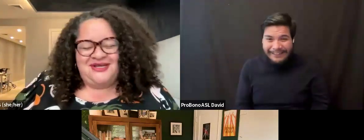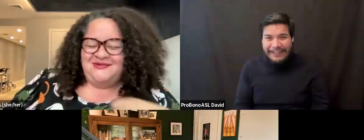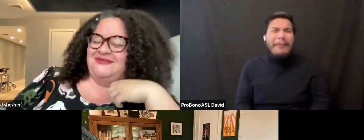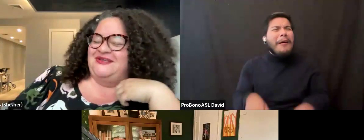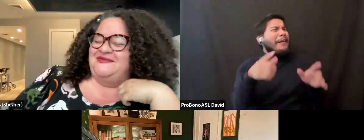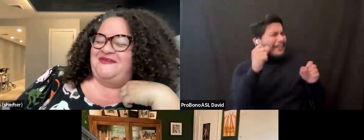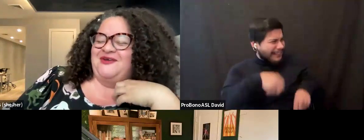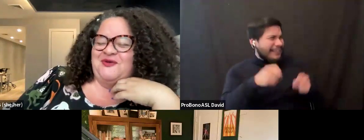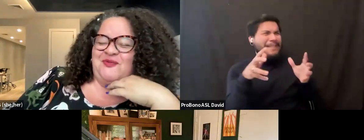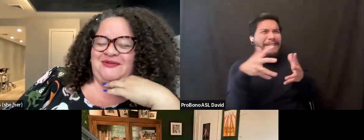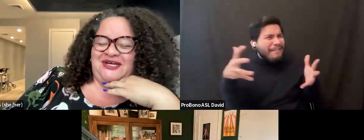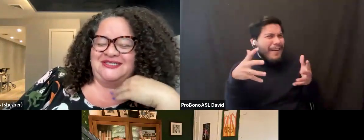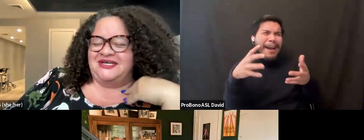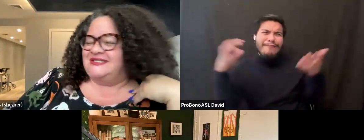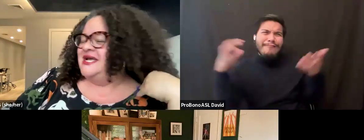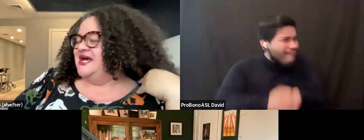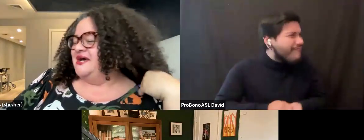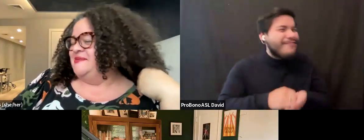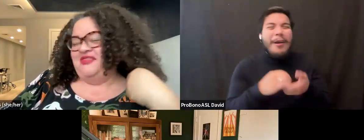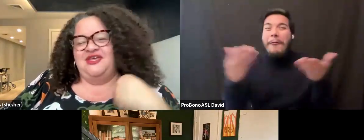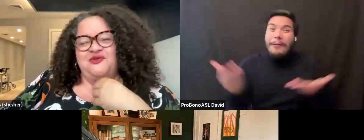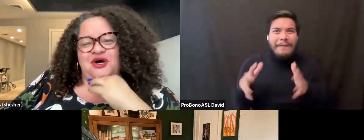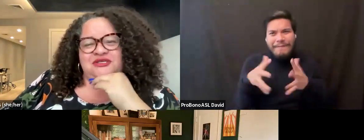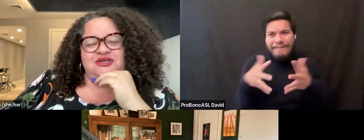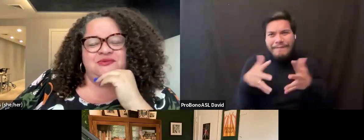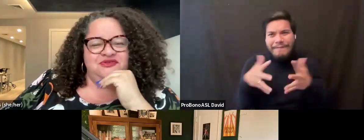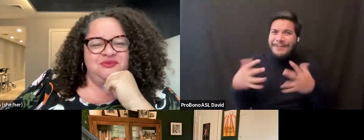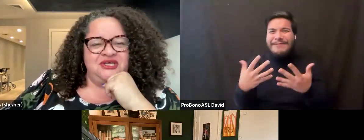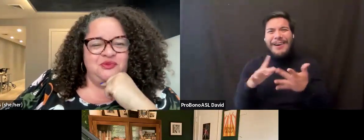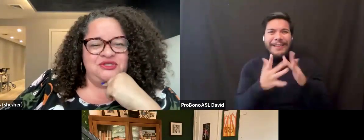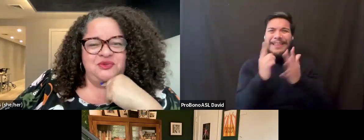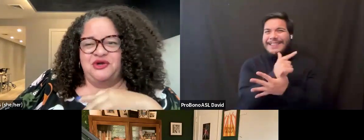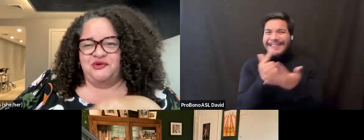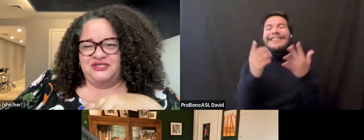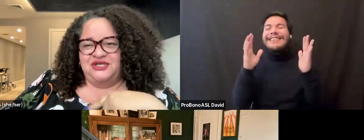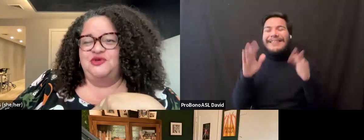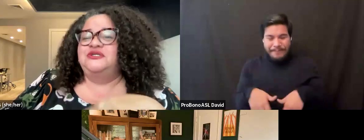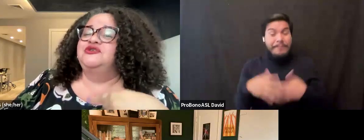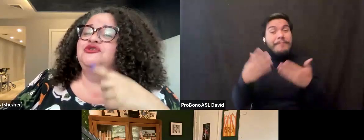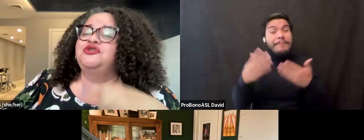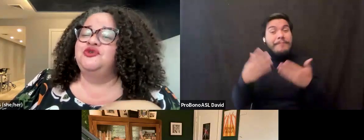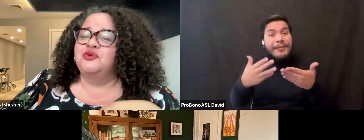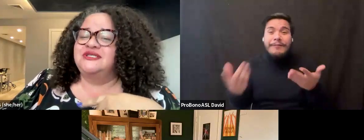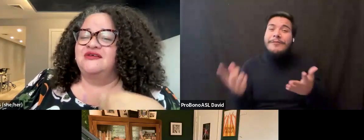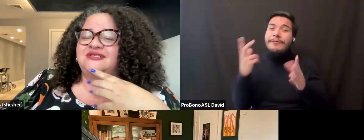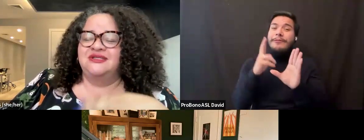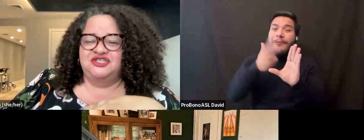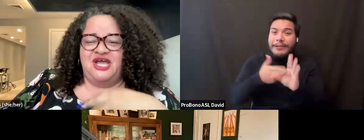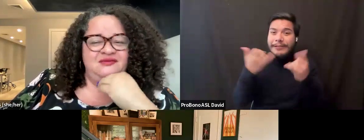Yeah, welcome to the Fat Group webinar series. Thank you all so much for being here. We do encourage you to introduce yourselves in the chat.